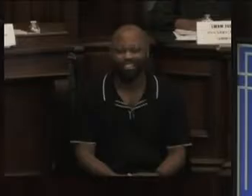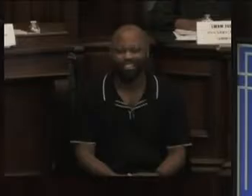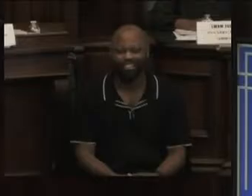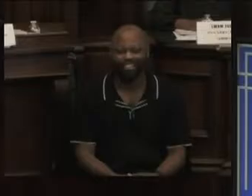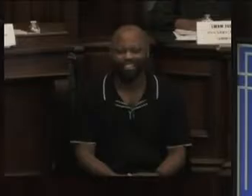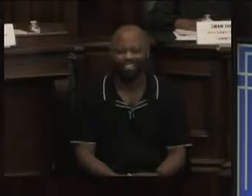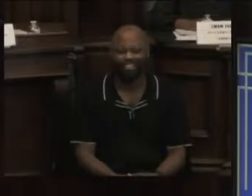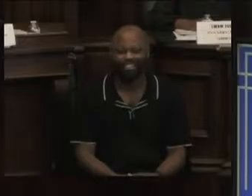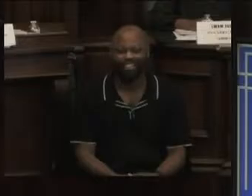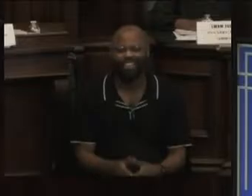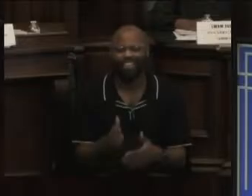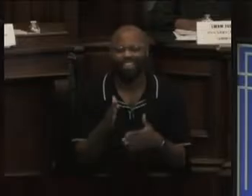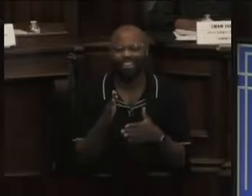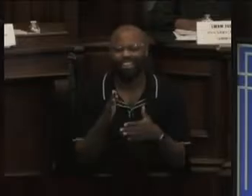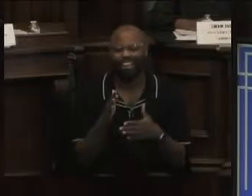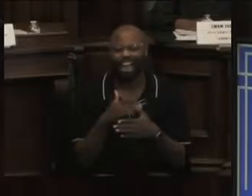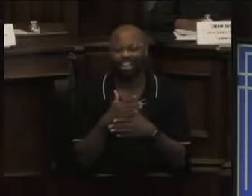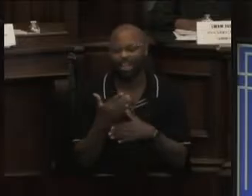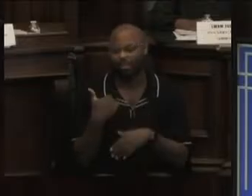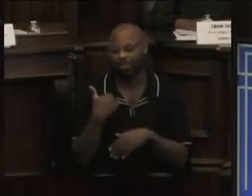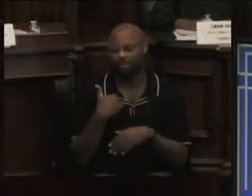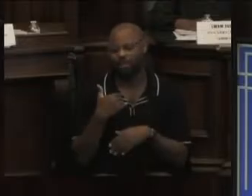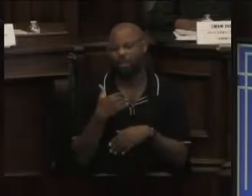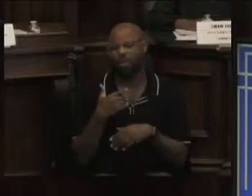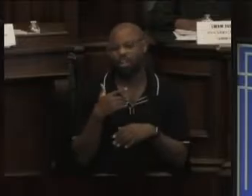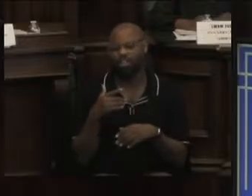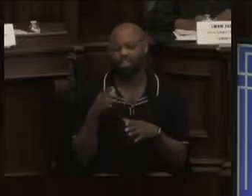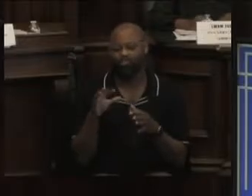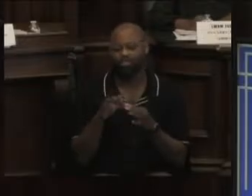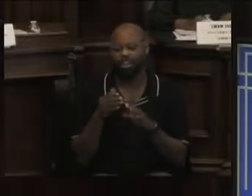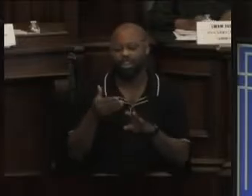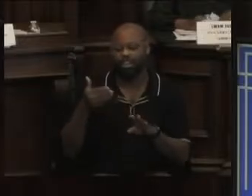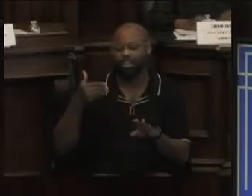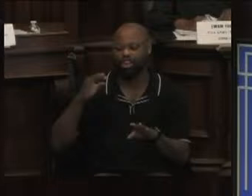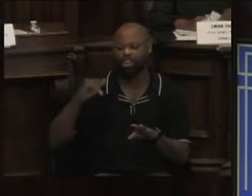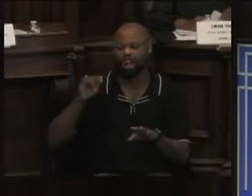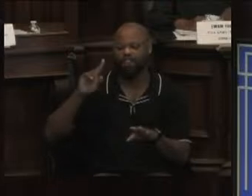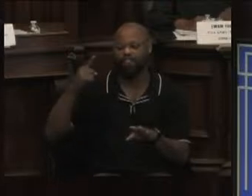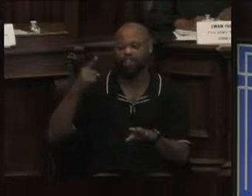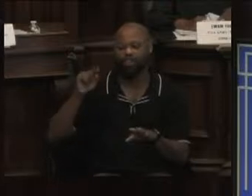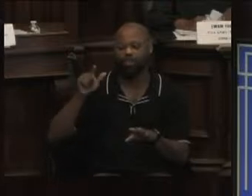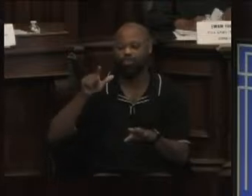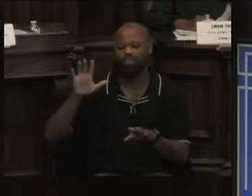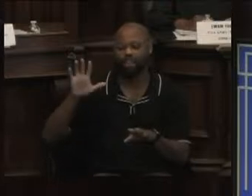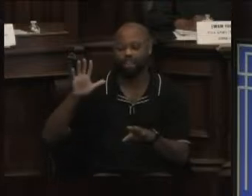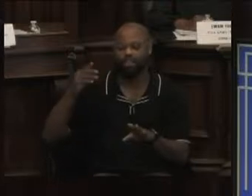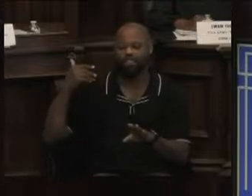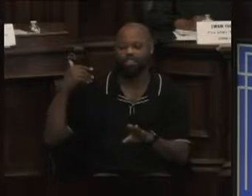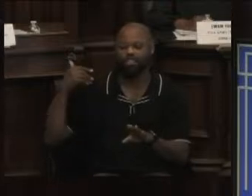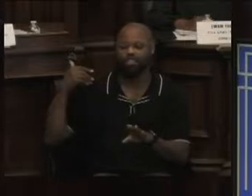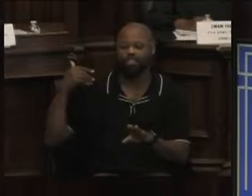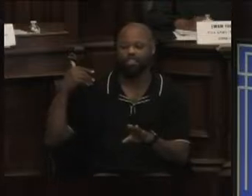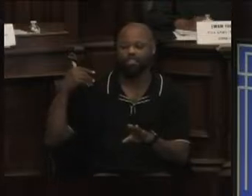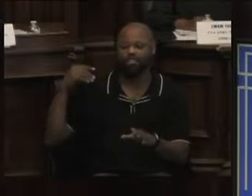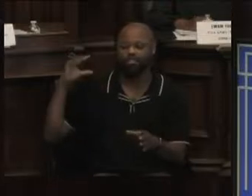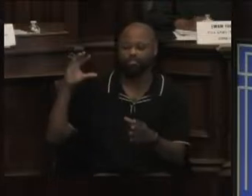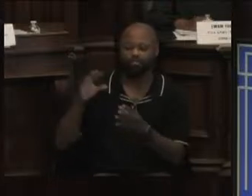in the monthly report. And so as I shared earlier, this will